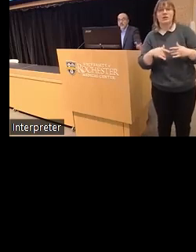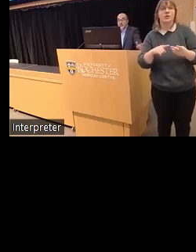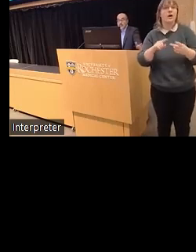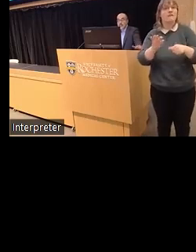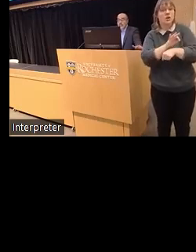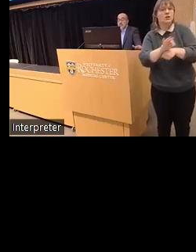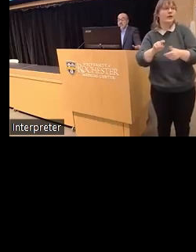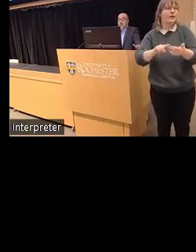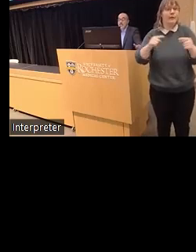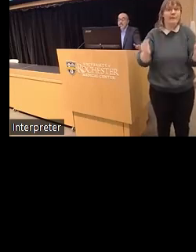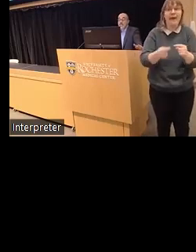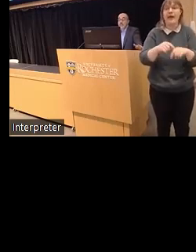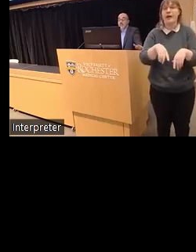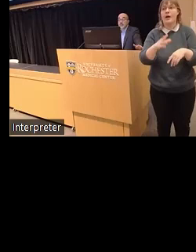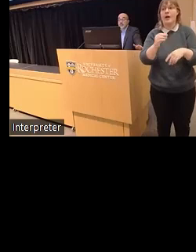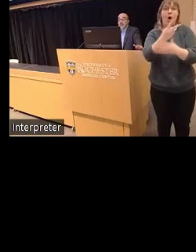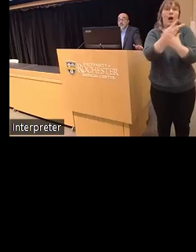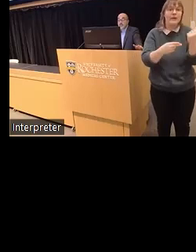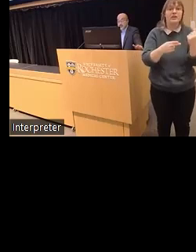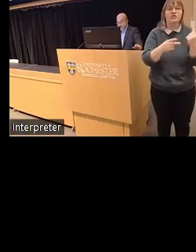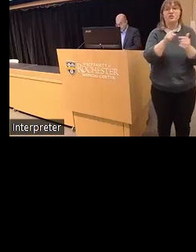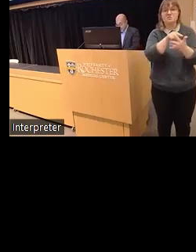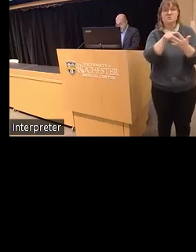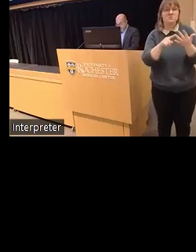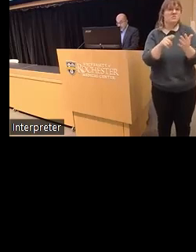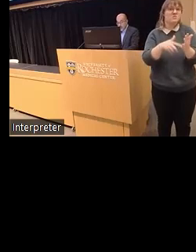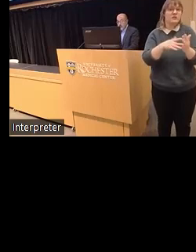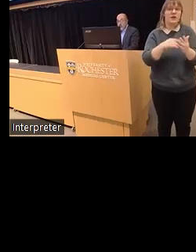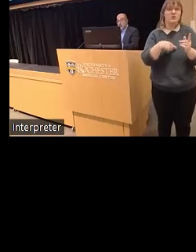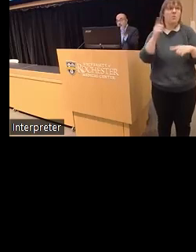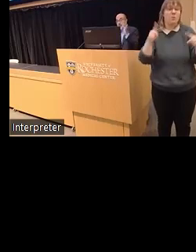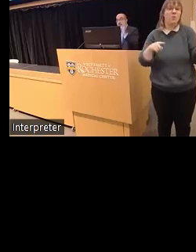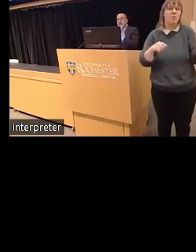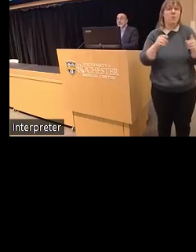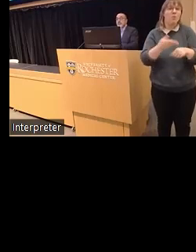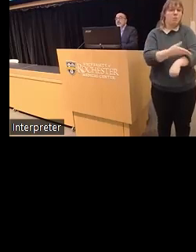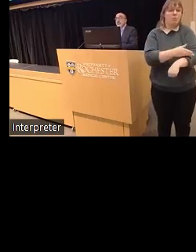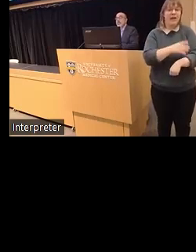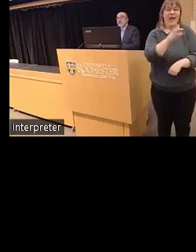their pain sometimes was a combination of one of those different domains we also certifi people as